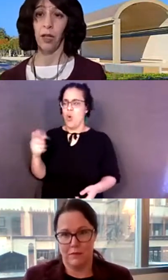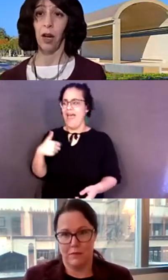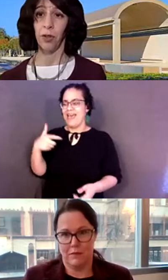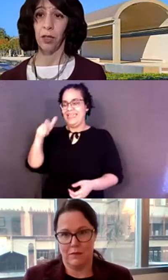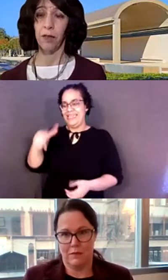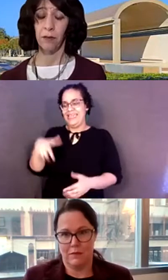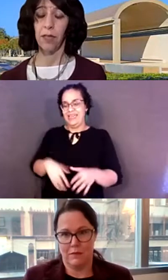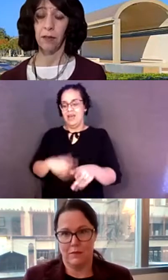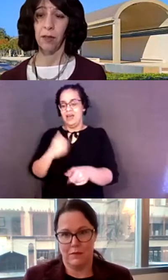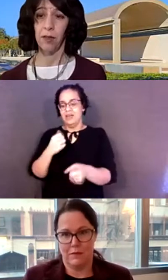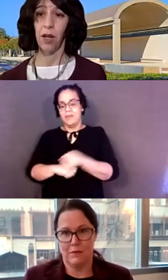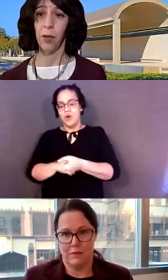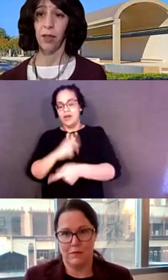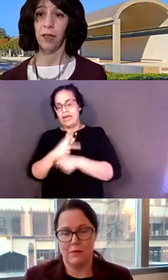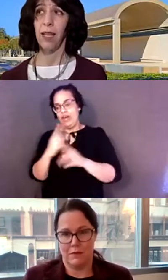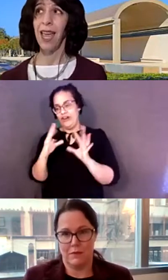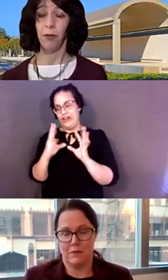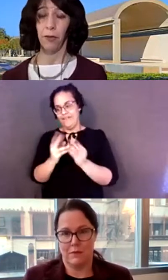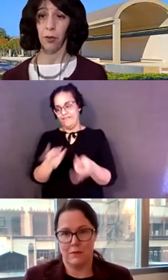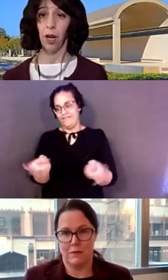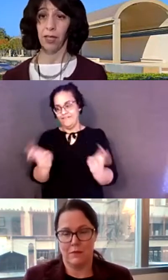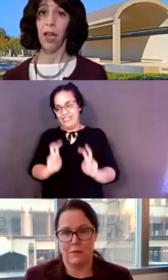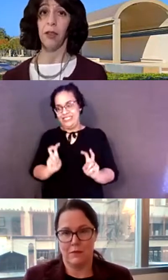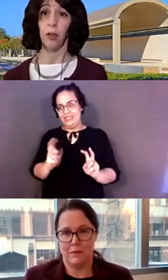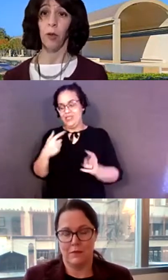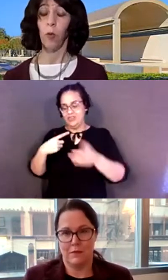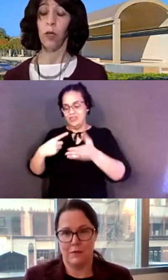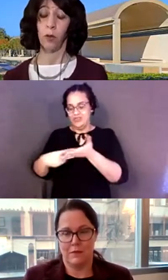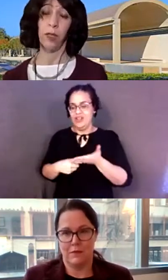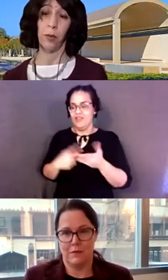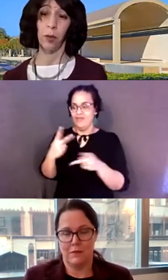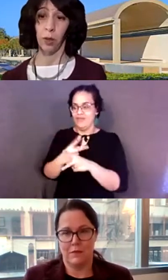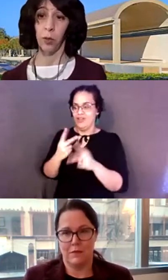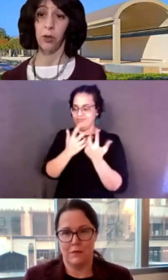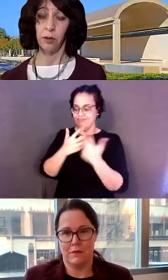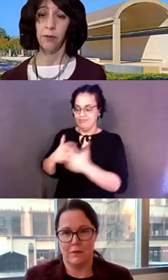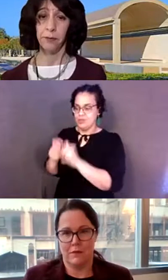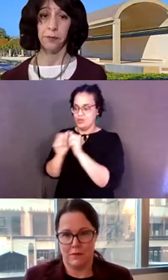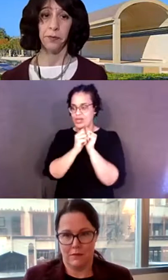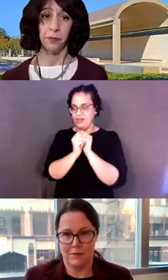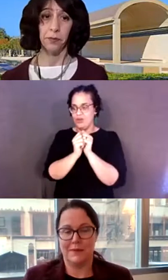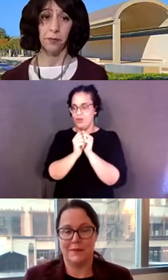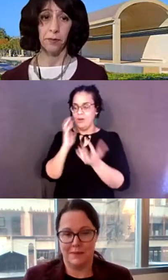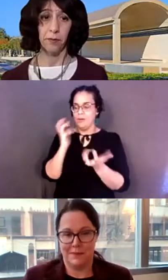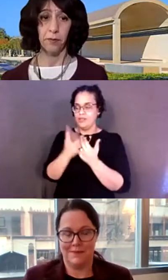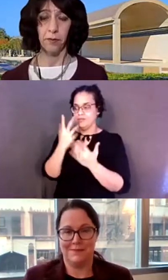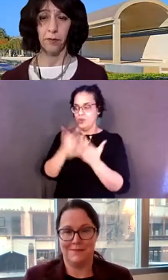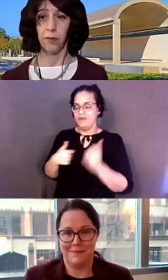conference, let's talk about this and figure out together what's going to be workable.